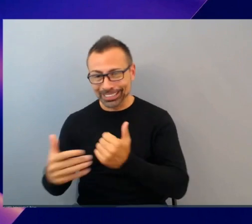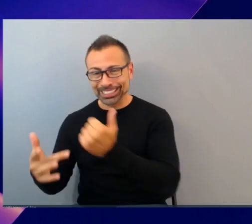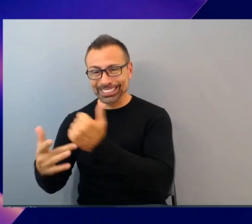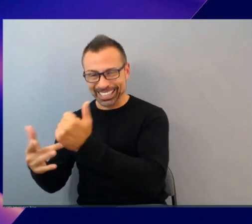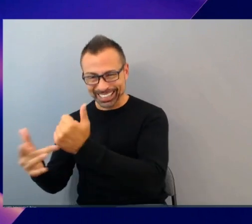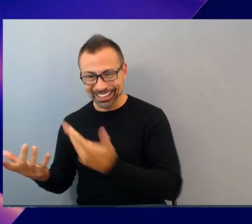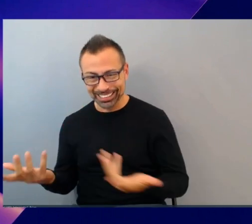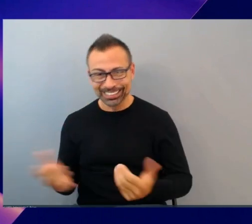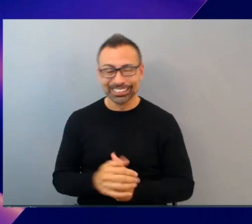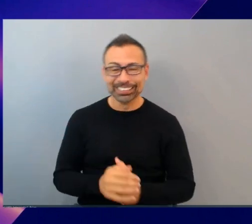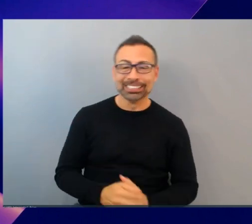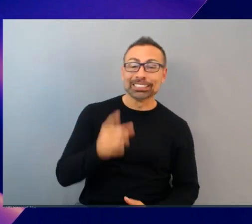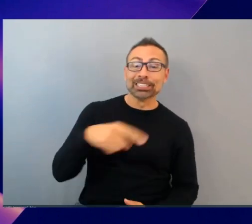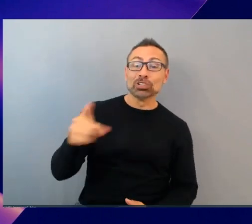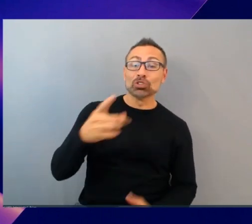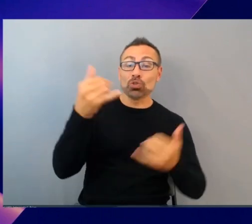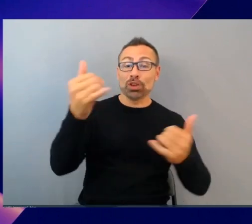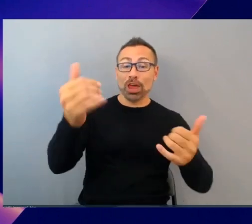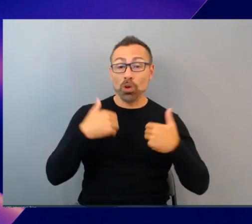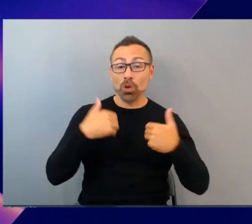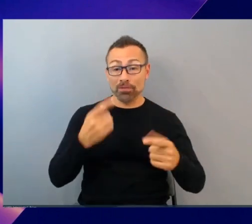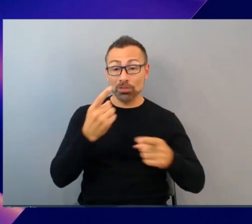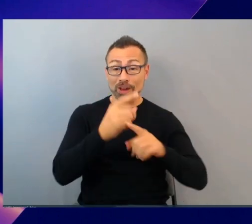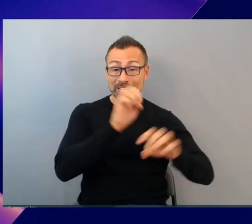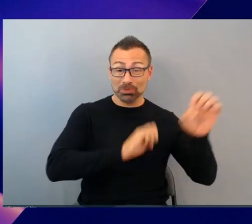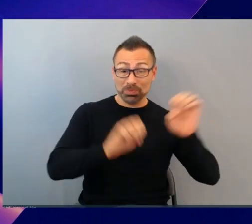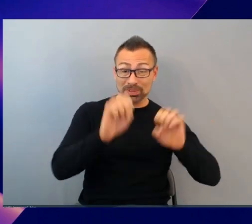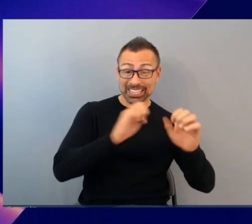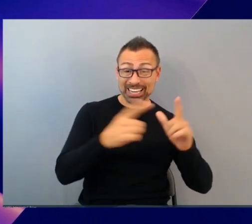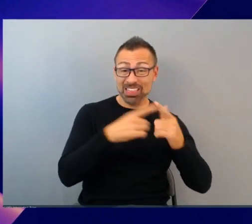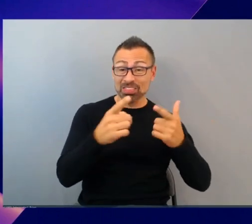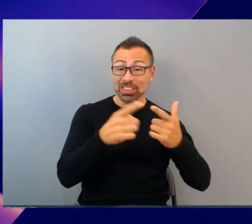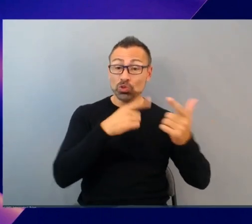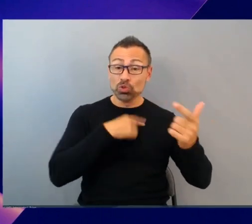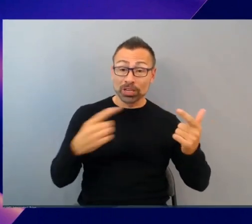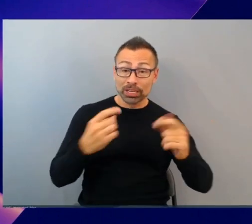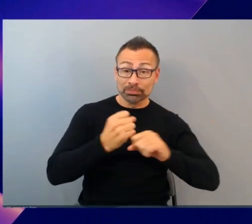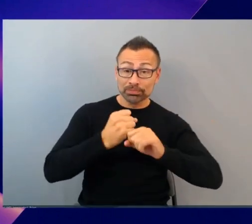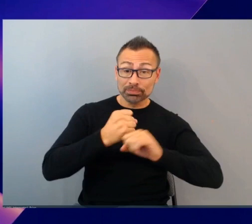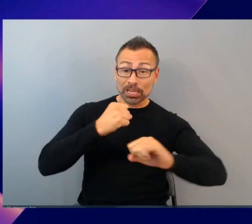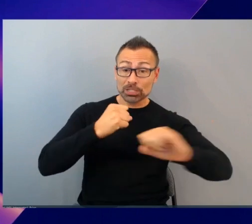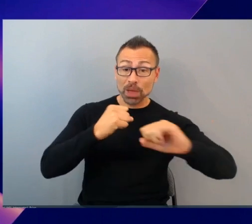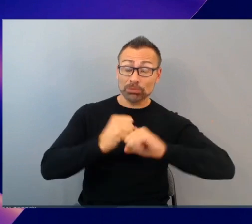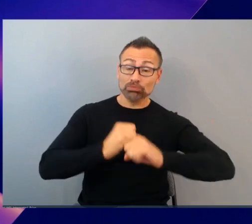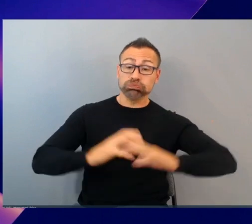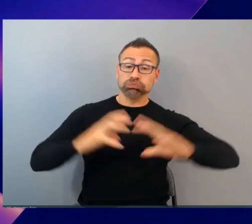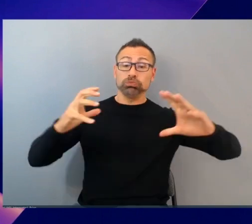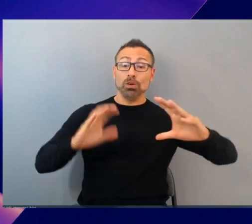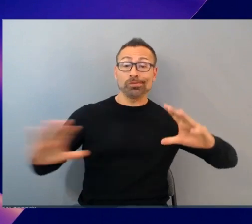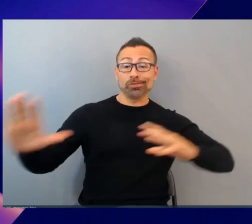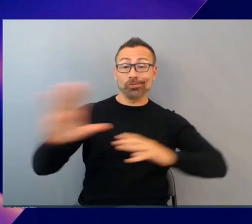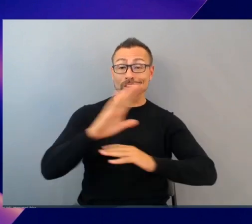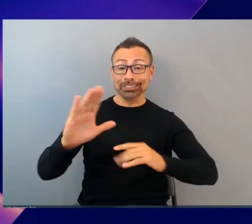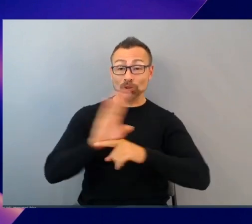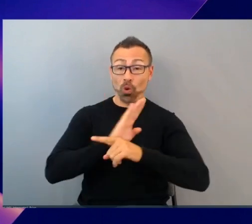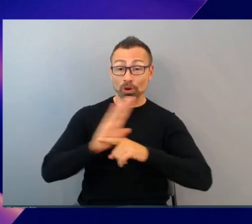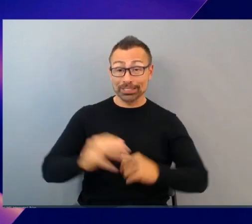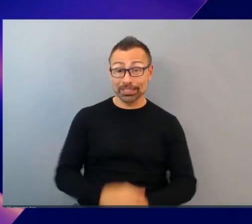they just expand it across their organization. Cool. - Yeah. So it's very neat that SageMaker's also been designed